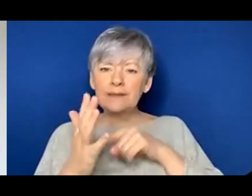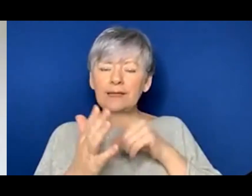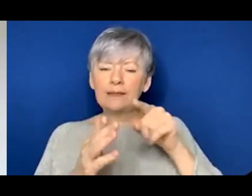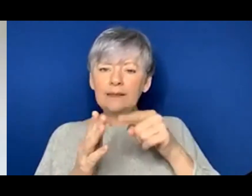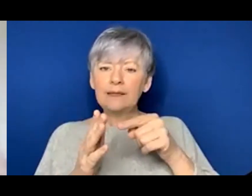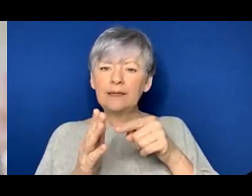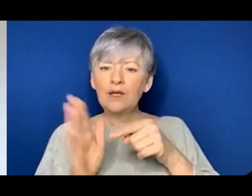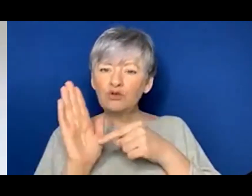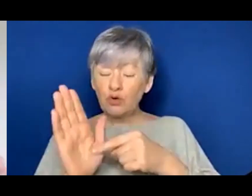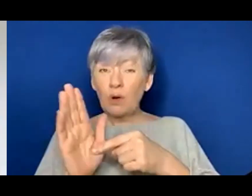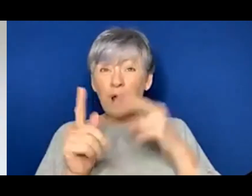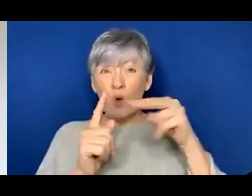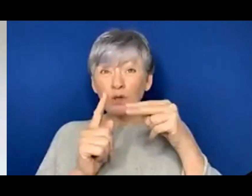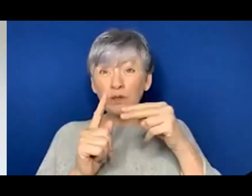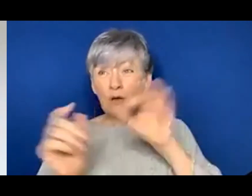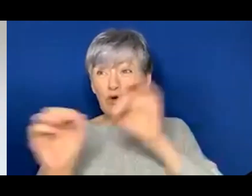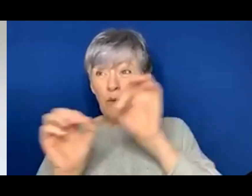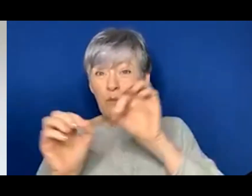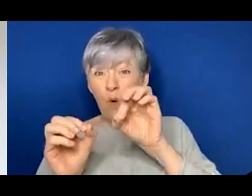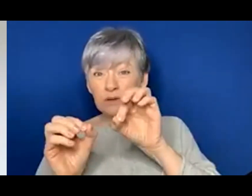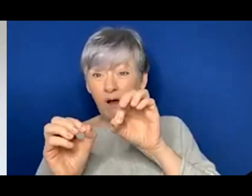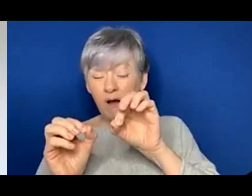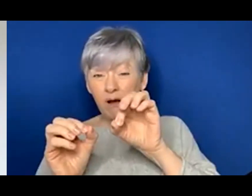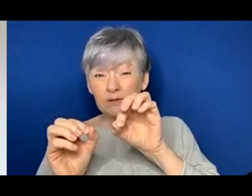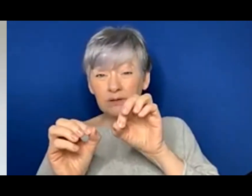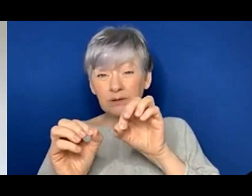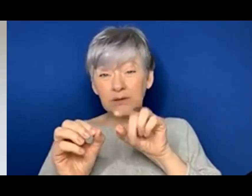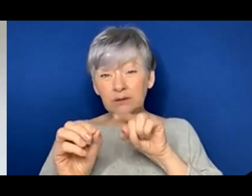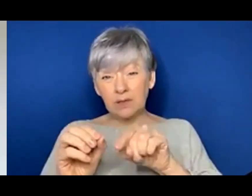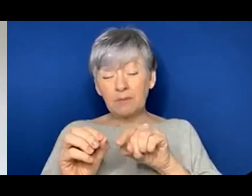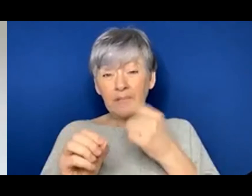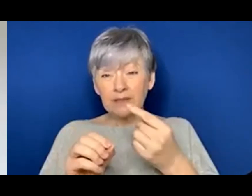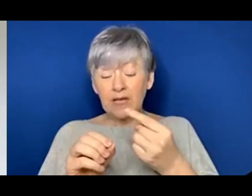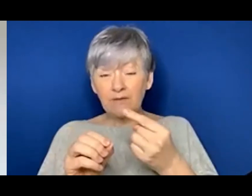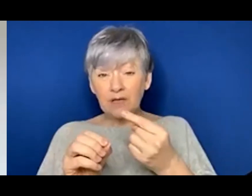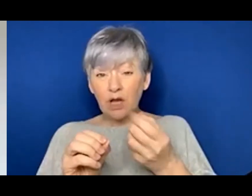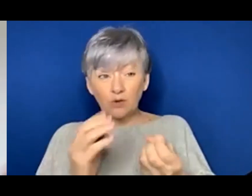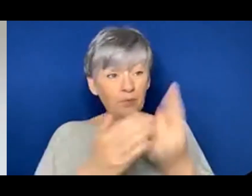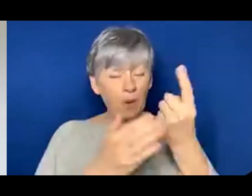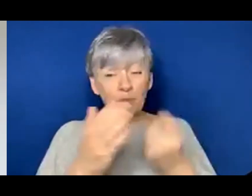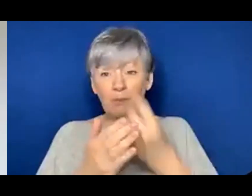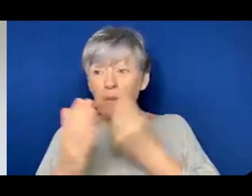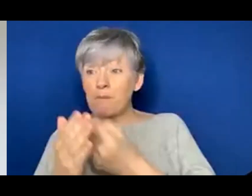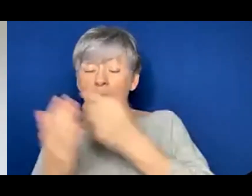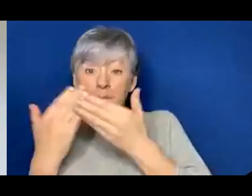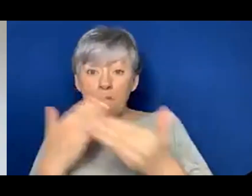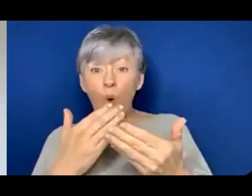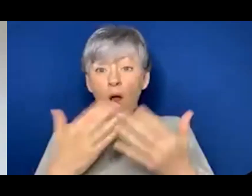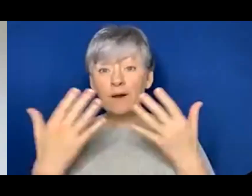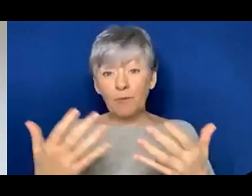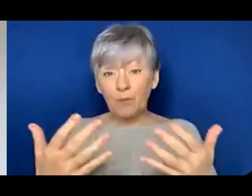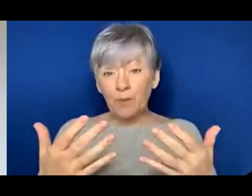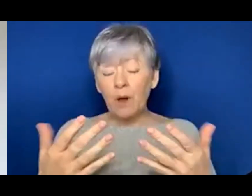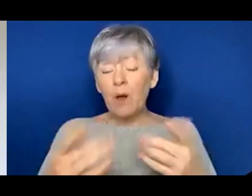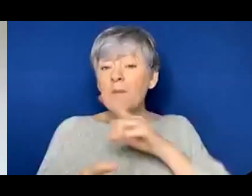Autistic composers are starting to appear more now because the material circumstances mean